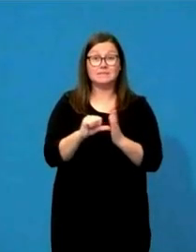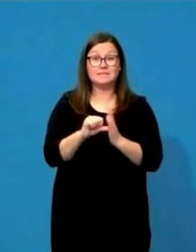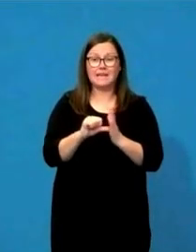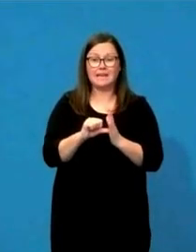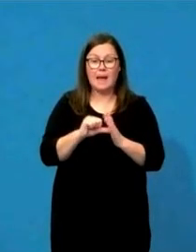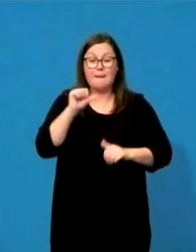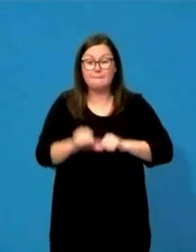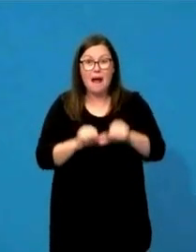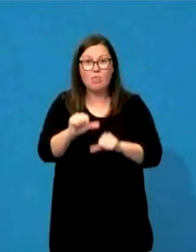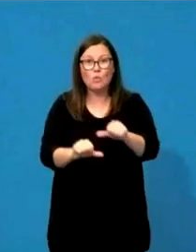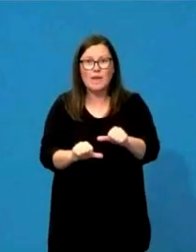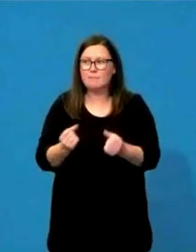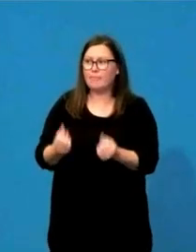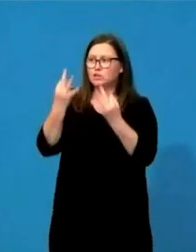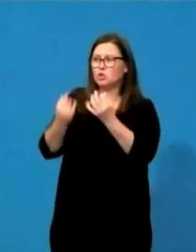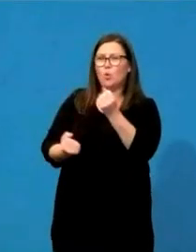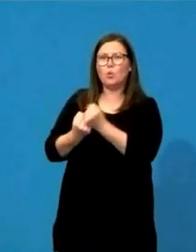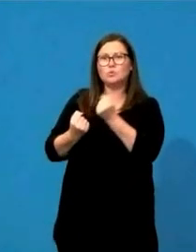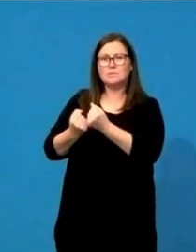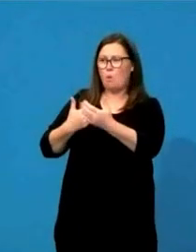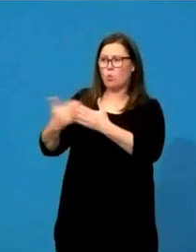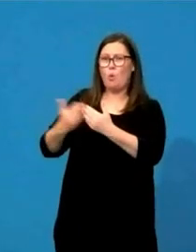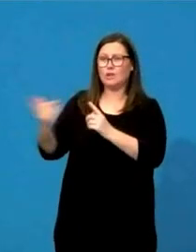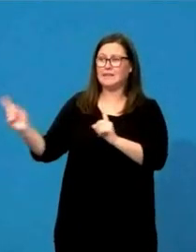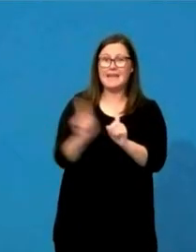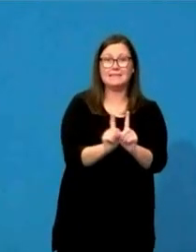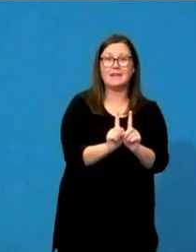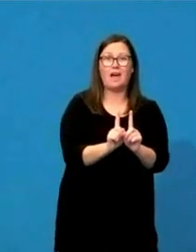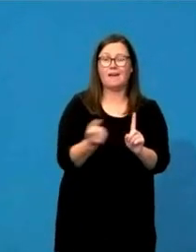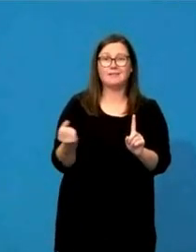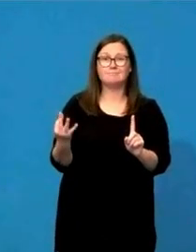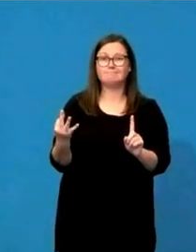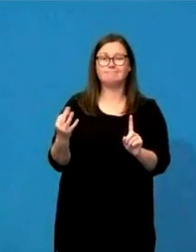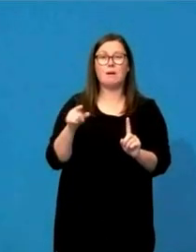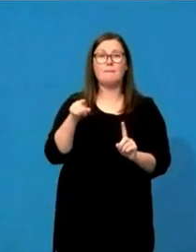here, and it's beyond the NDIS to have to provide that, because disability services are